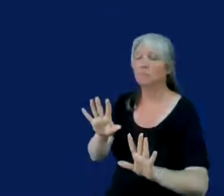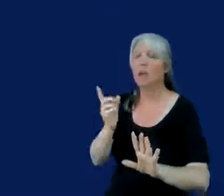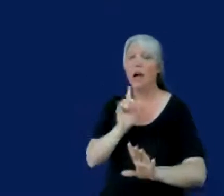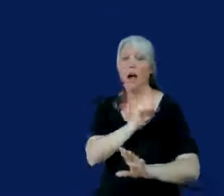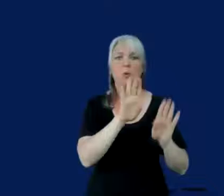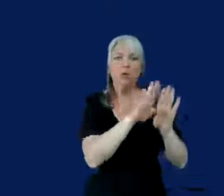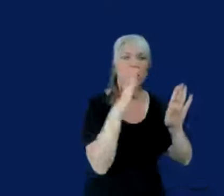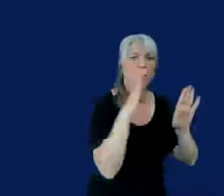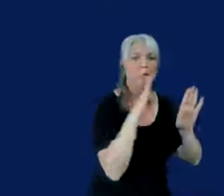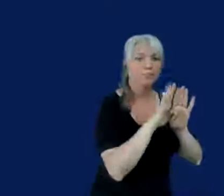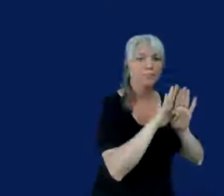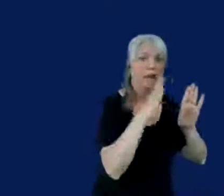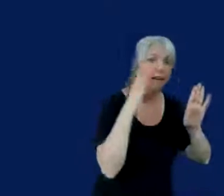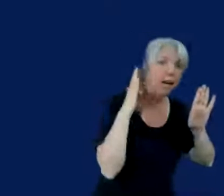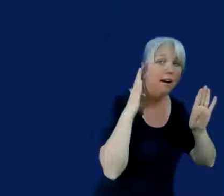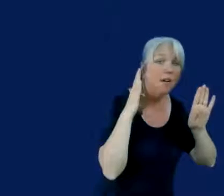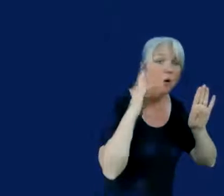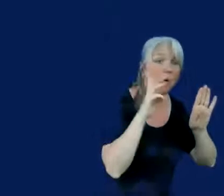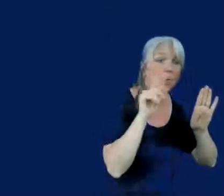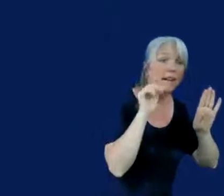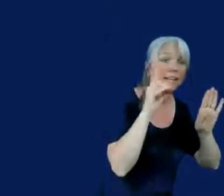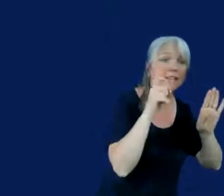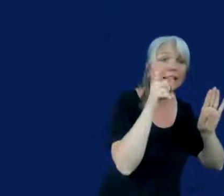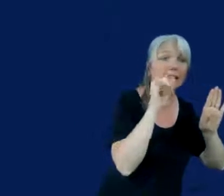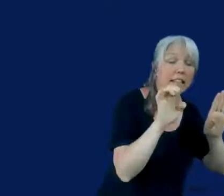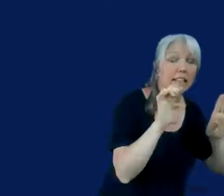I went to the trailer door and I hollered, “Winn-Dixie!”